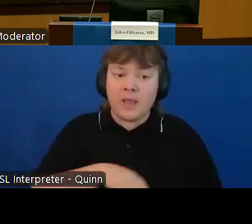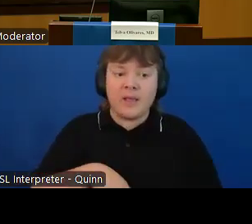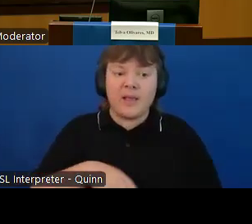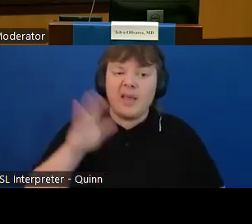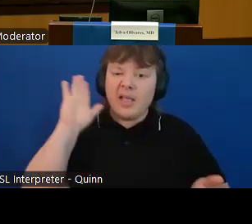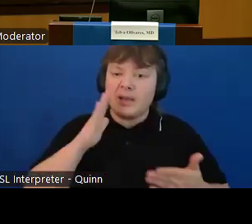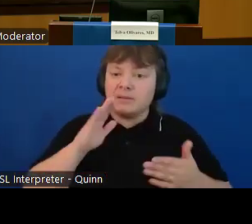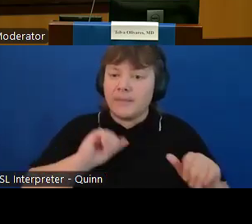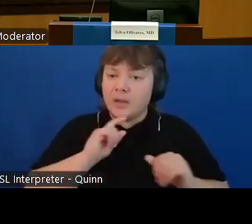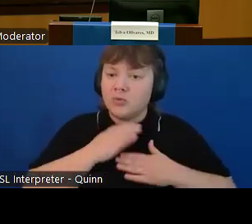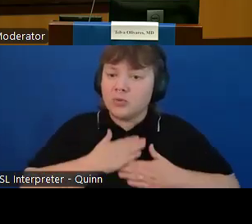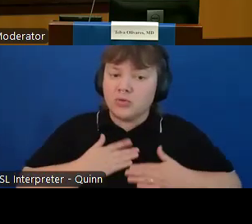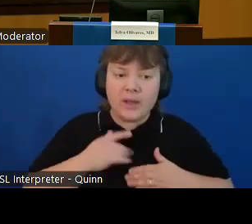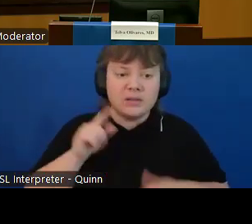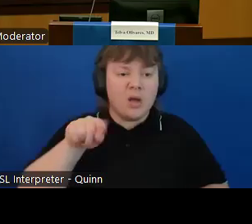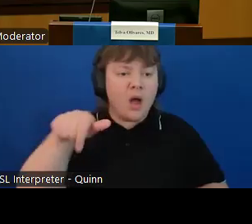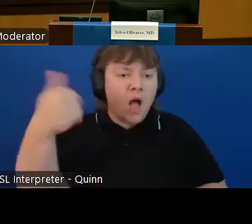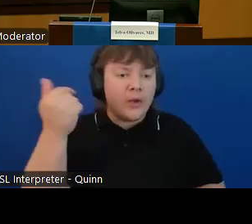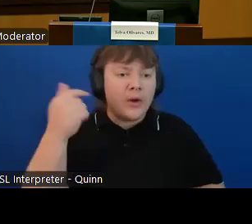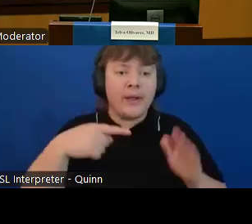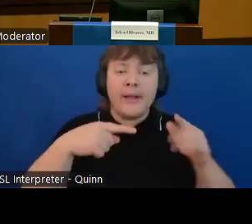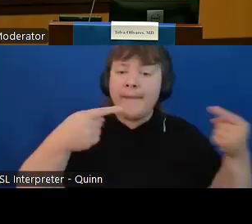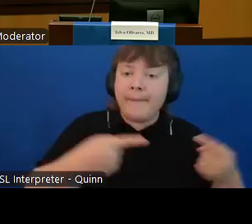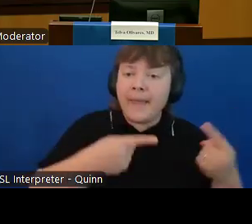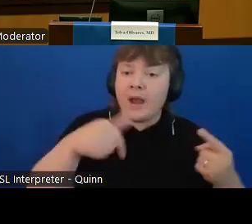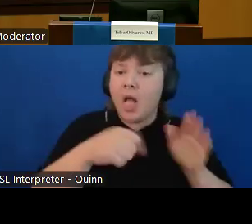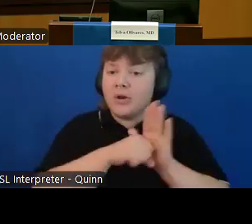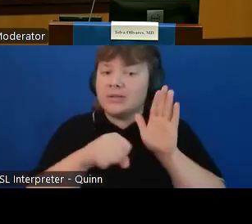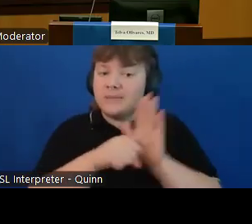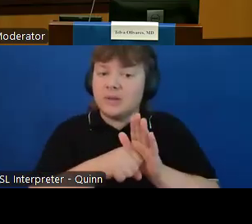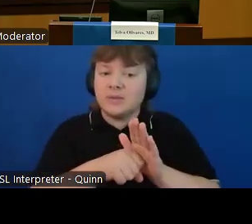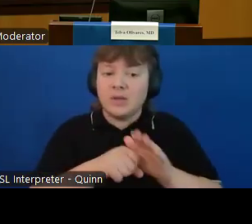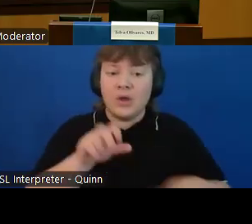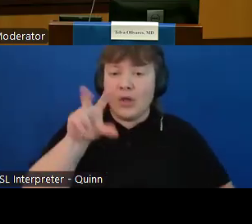look at some of these pain and other symptoms representing a report from 30% of folks. This adds